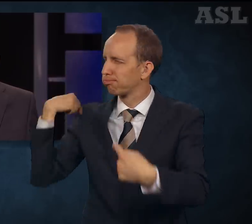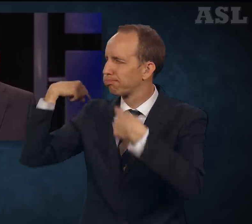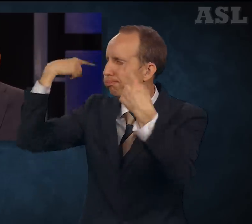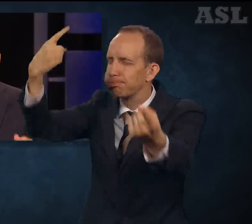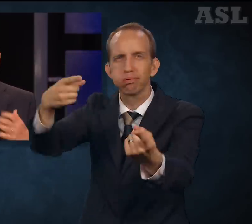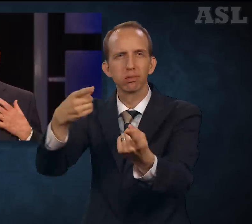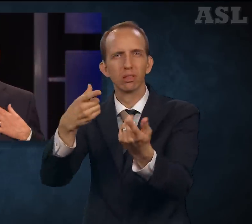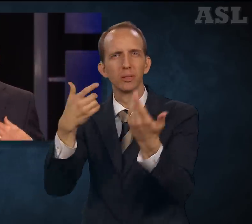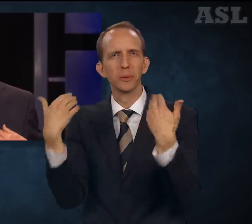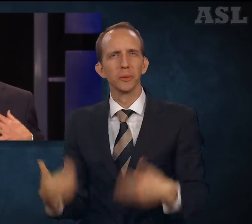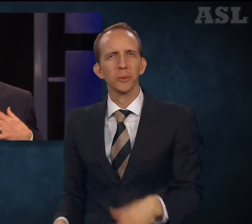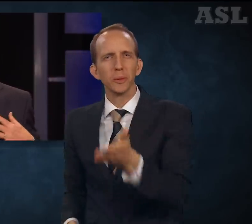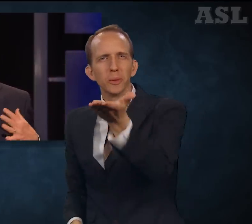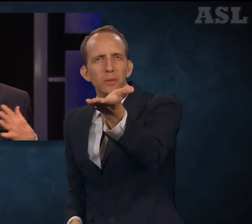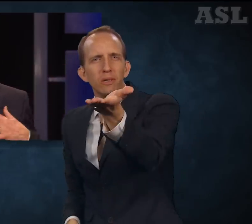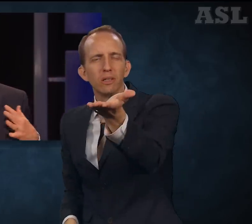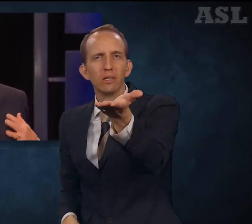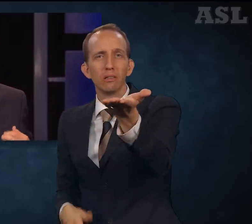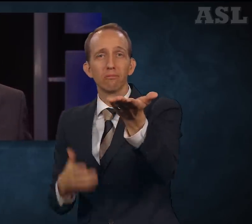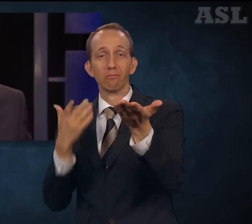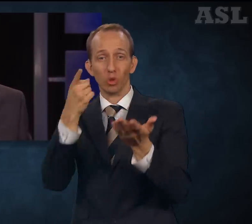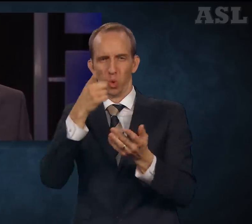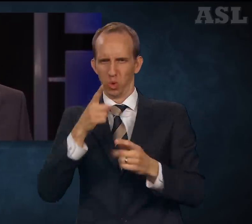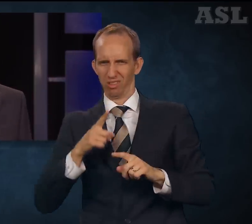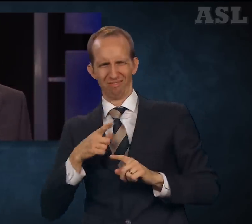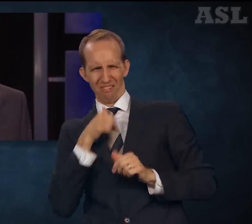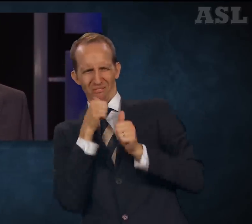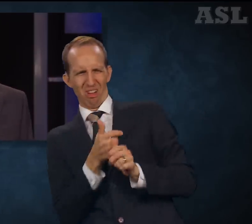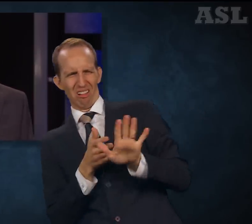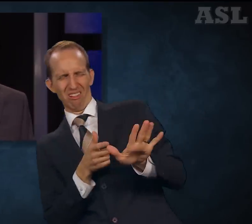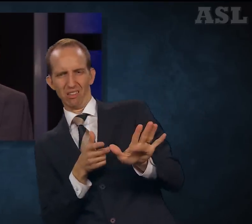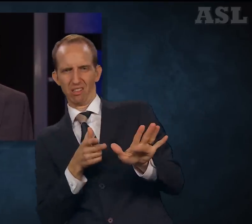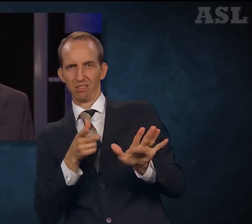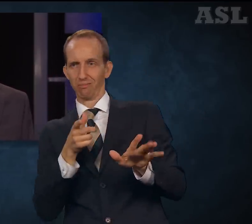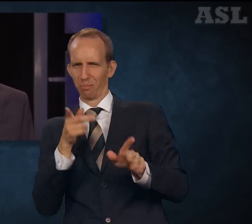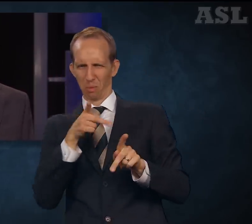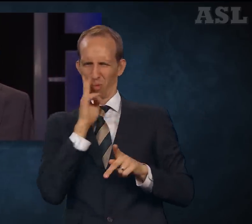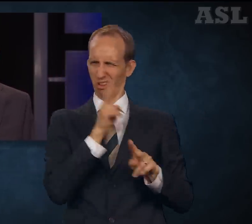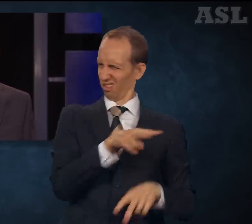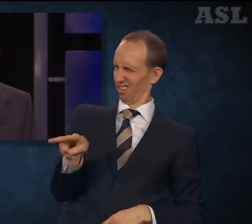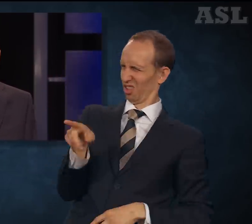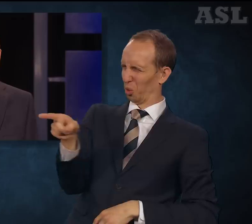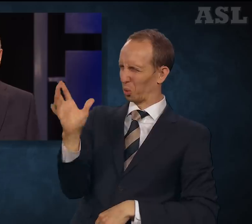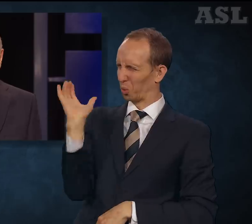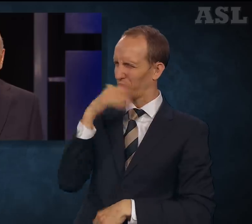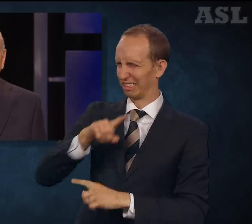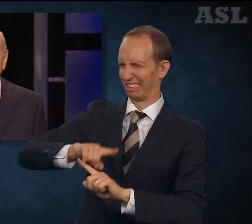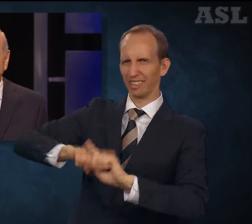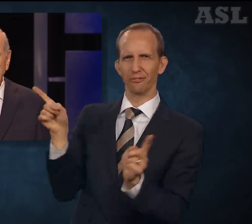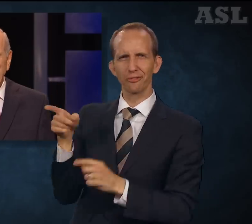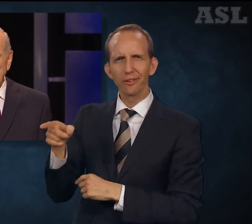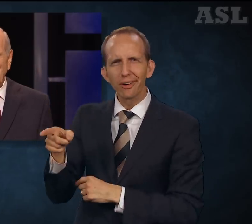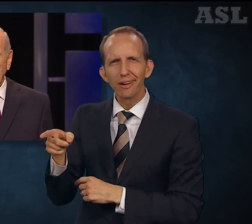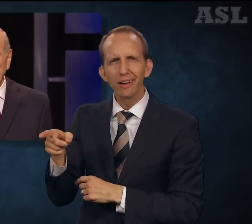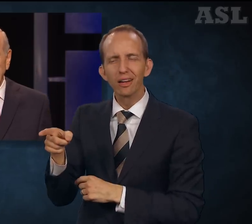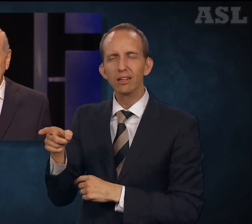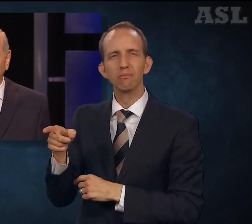CALLED "WEIRD," WEAR THAT DISTINCTION AS A BADGE OF